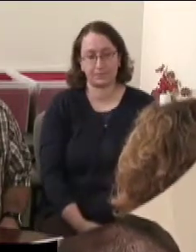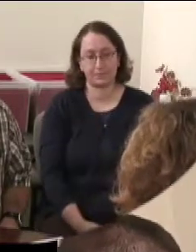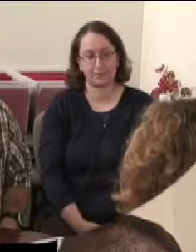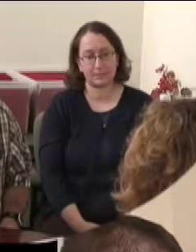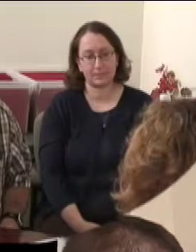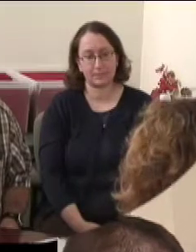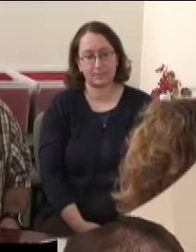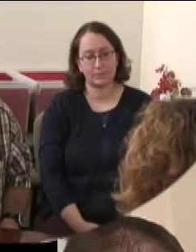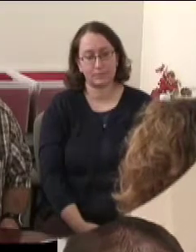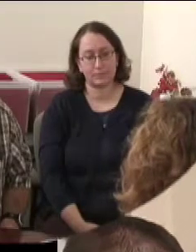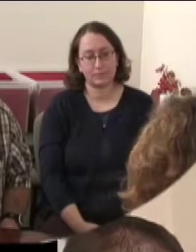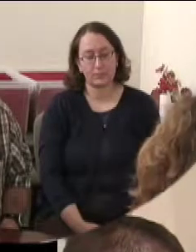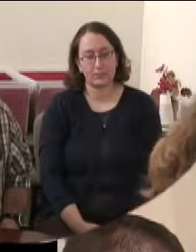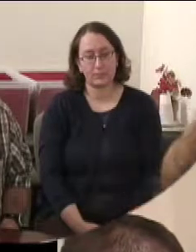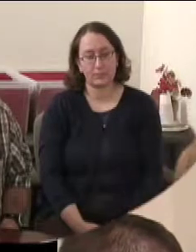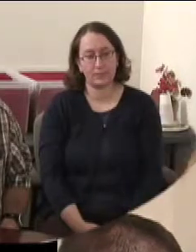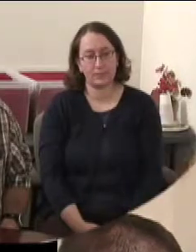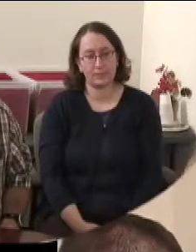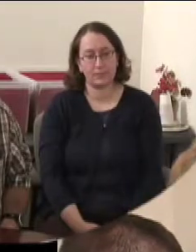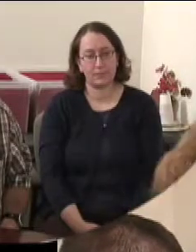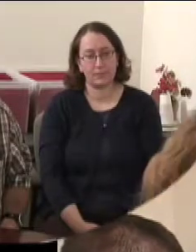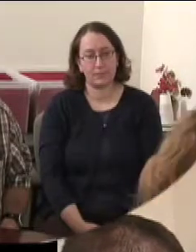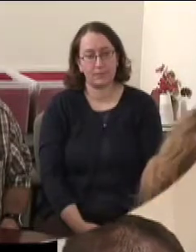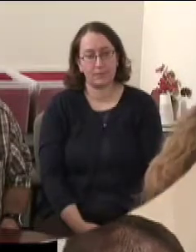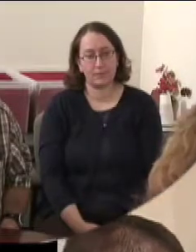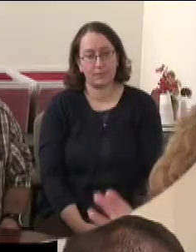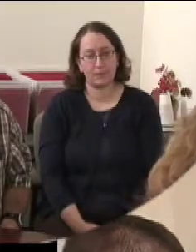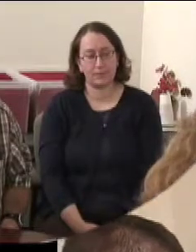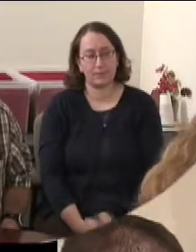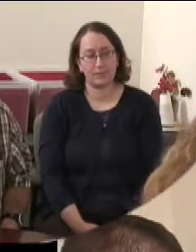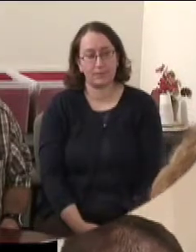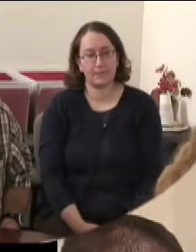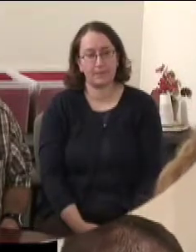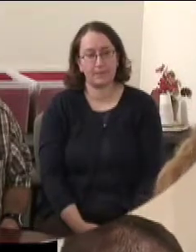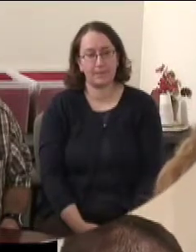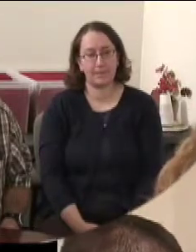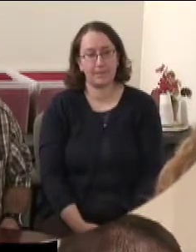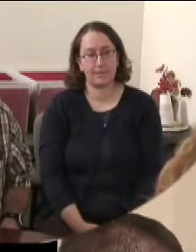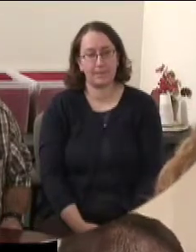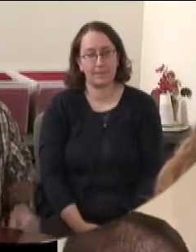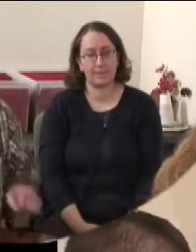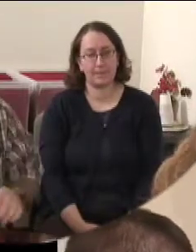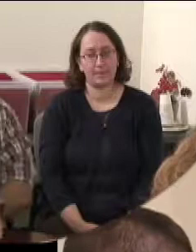Kelly: Okay. I assume you have copies of at least her transcript up to this point.